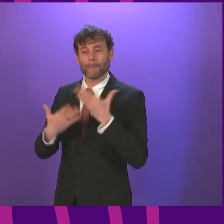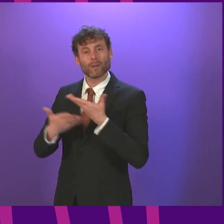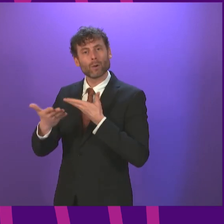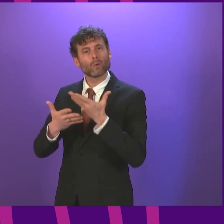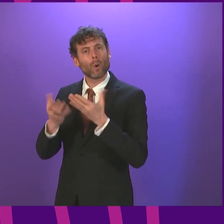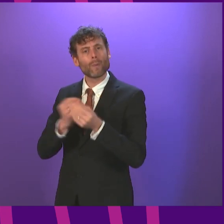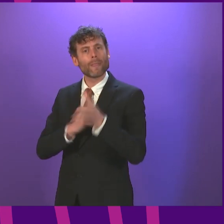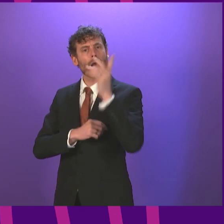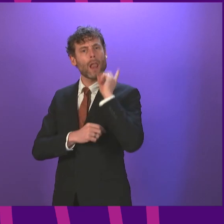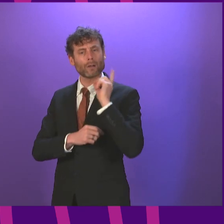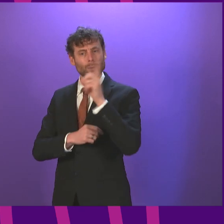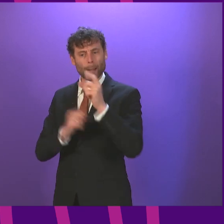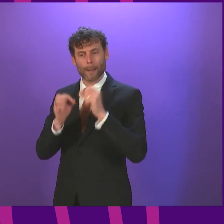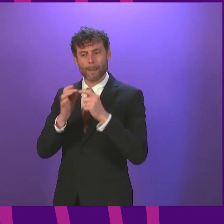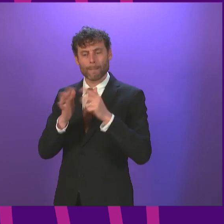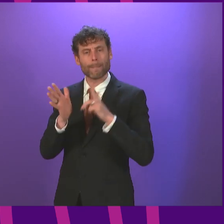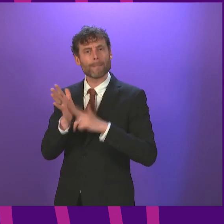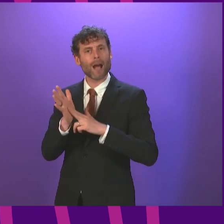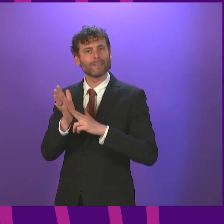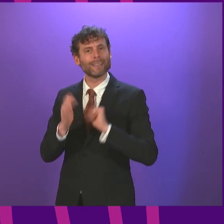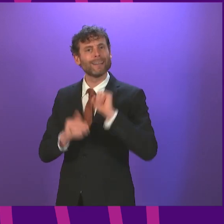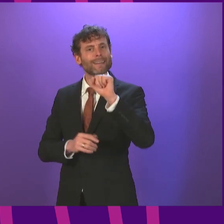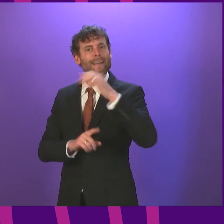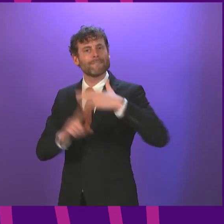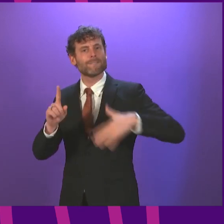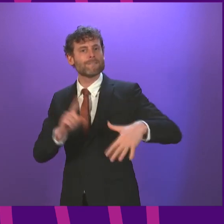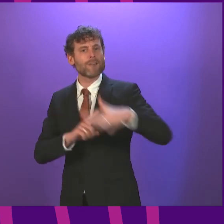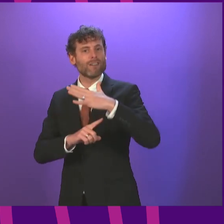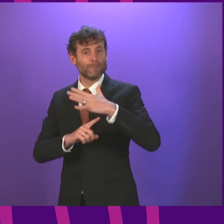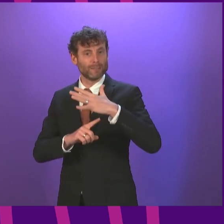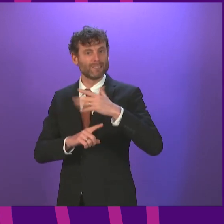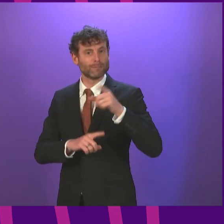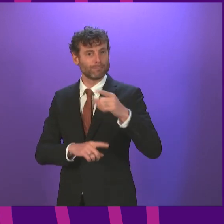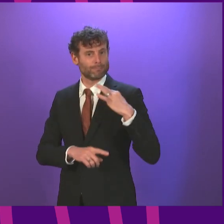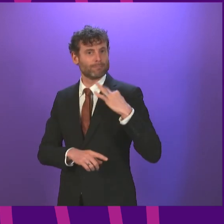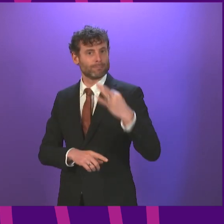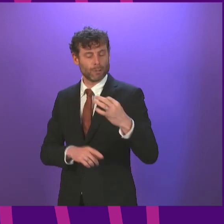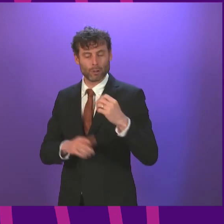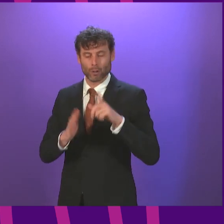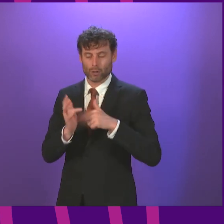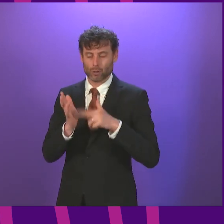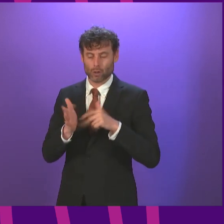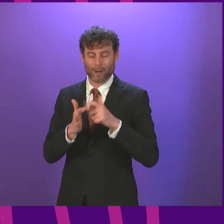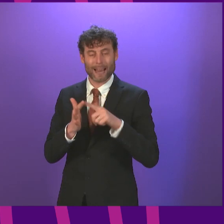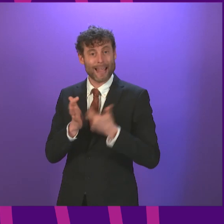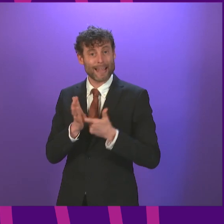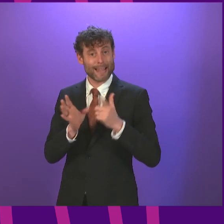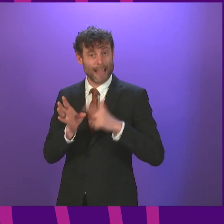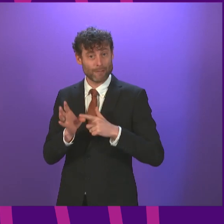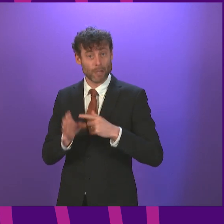envoy, John Kerry, to consider again what steps Scotland can take to work with the wider